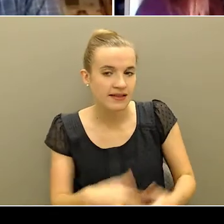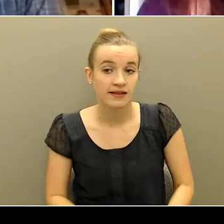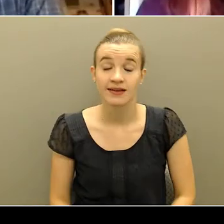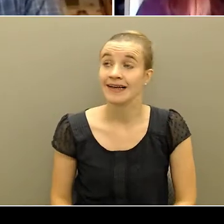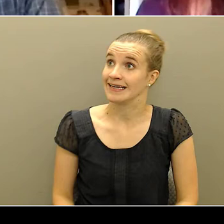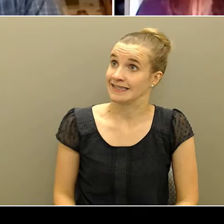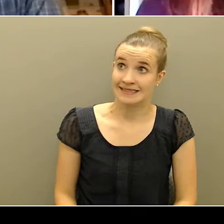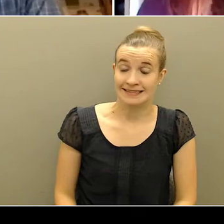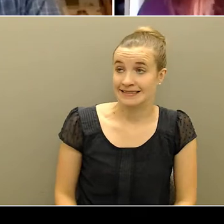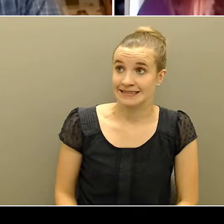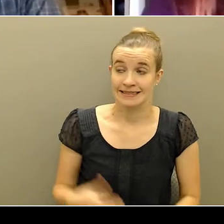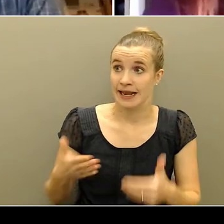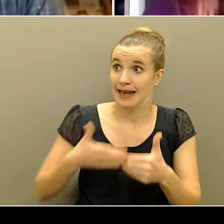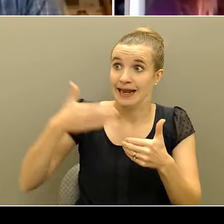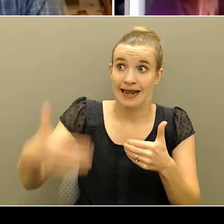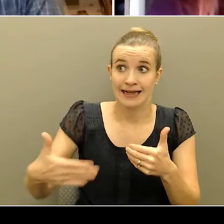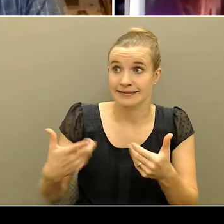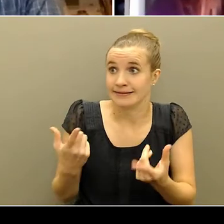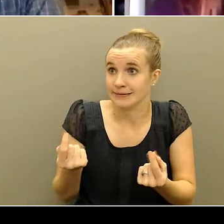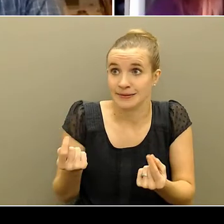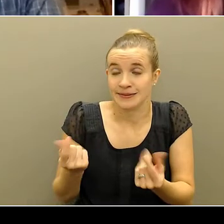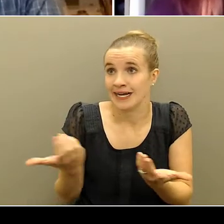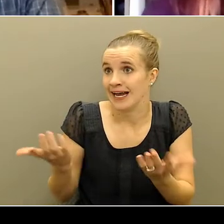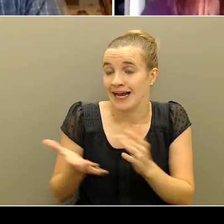what's going to be going down in the next like few months just because with